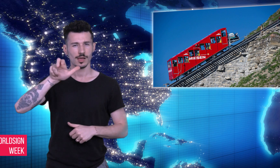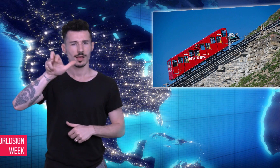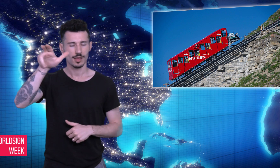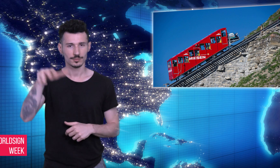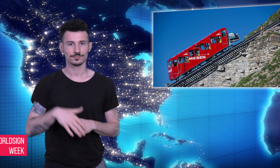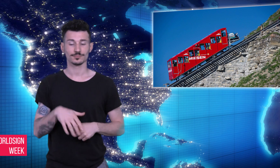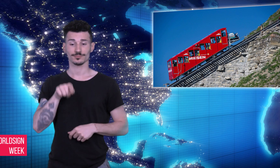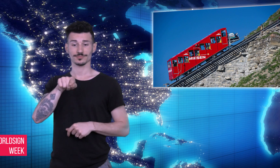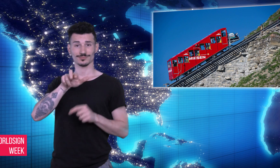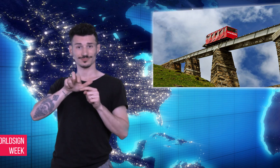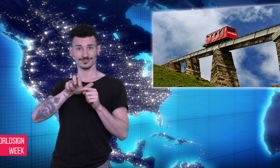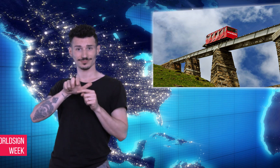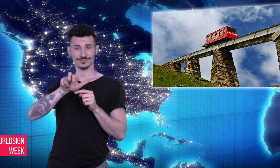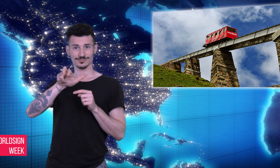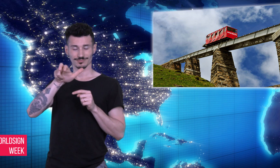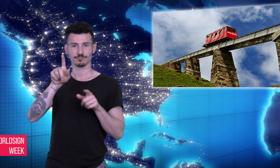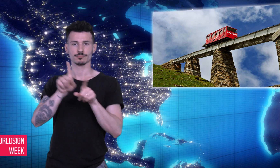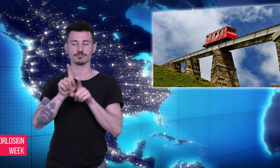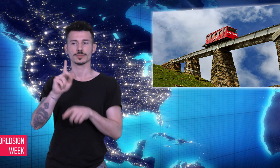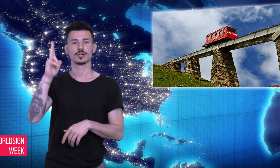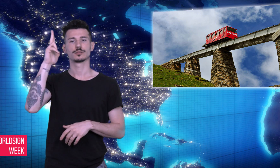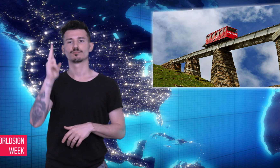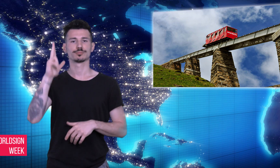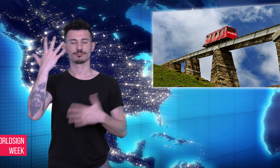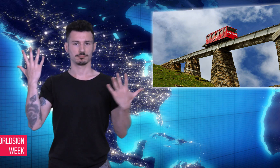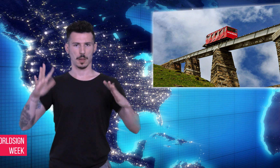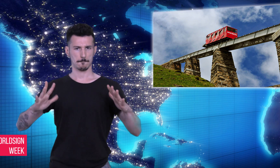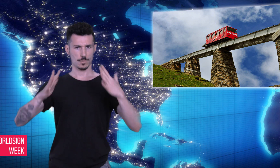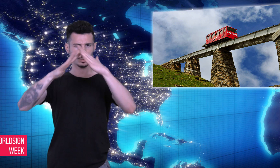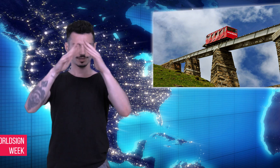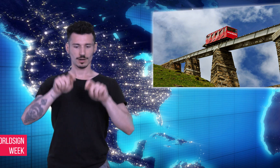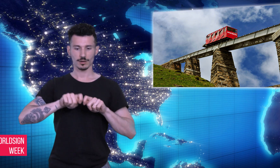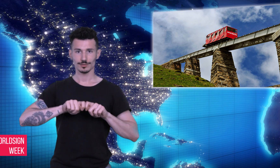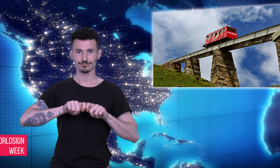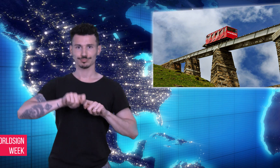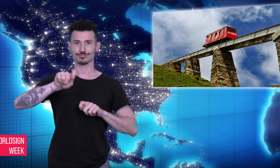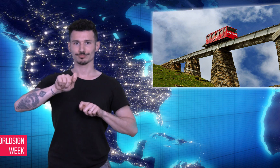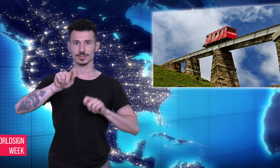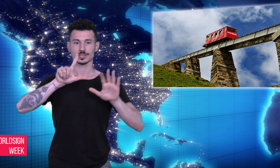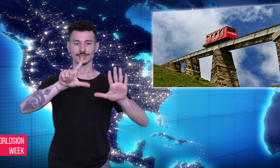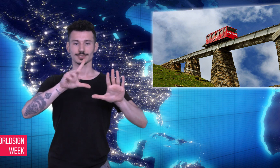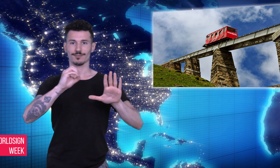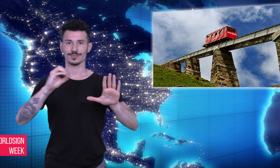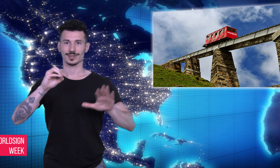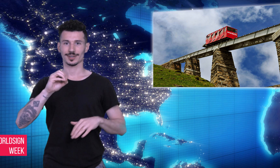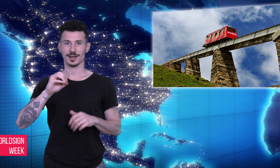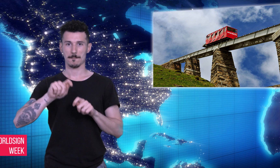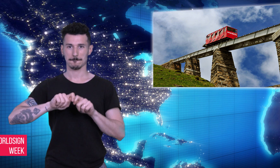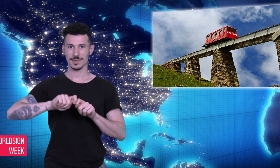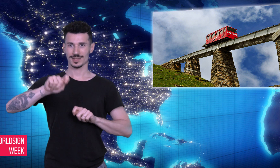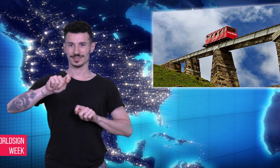700m at the bottom to 2363m at the